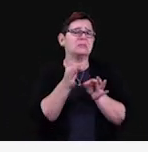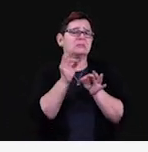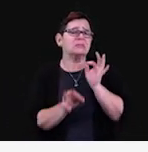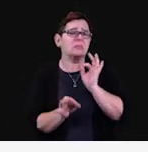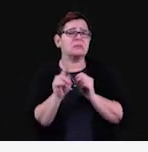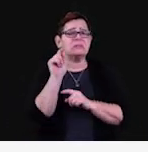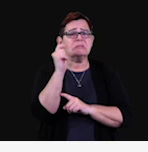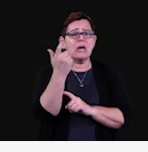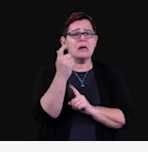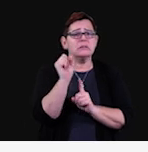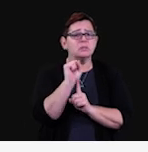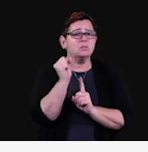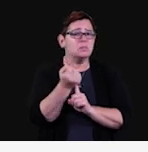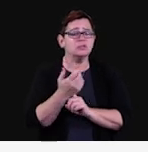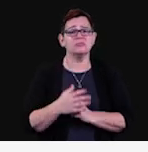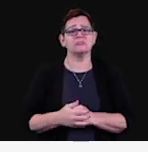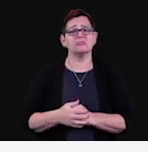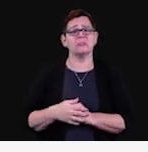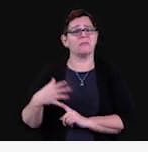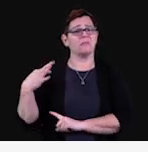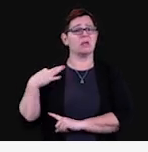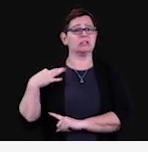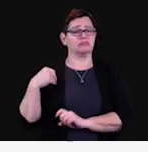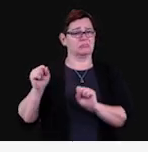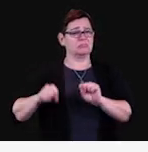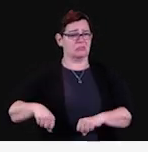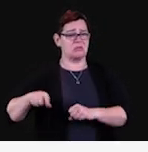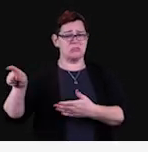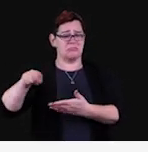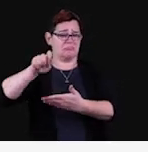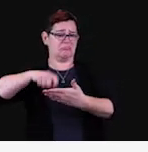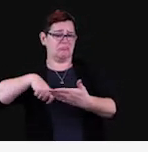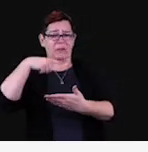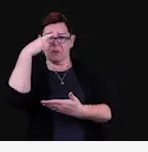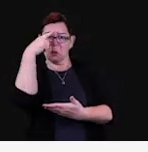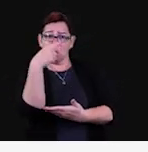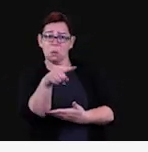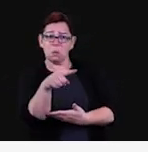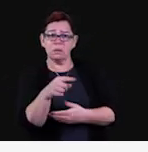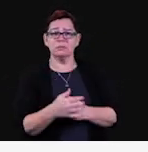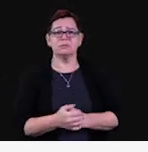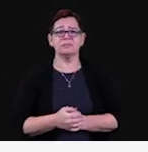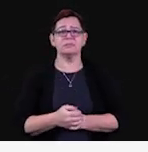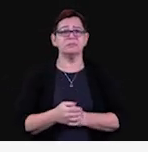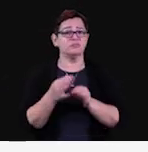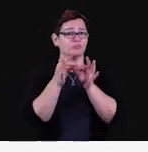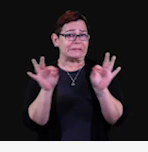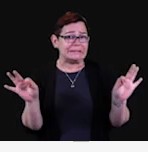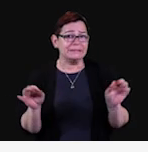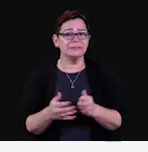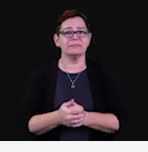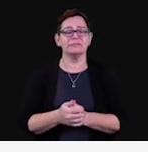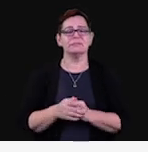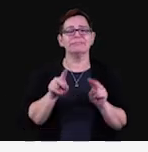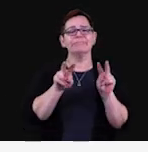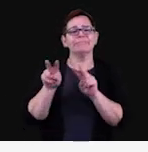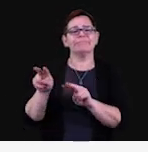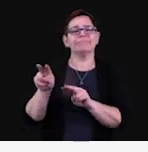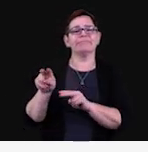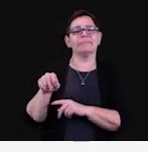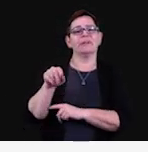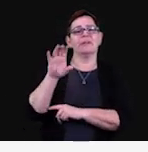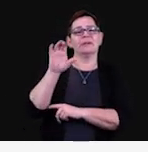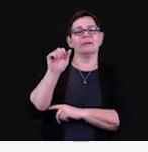Visit canada.ca/get-tax-help for more information on free tax clinics.